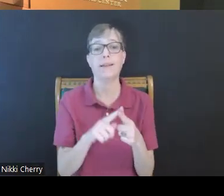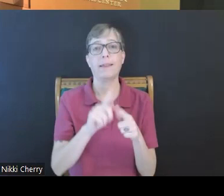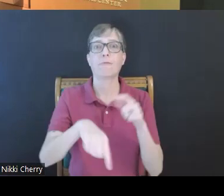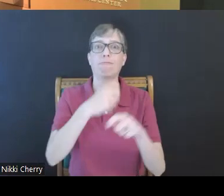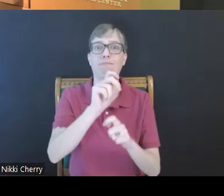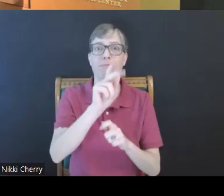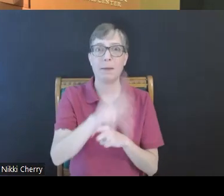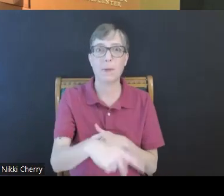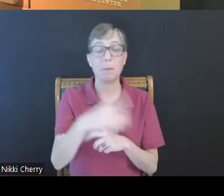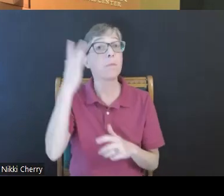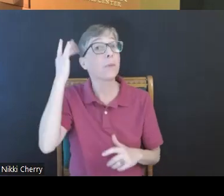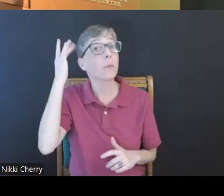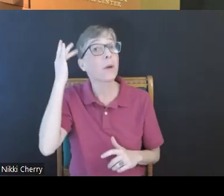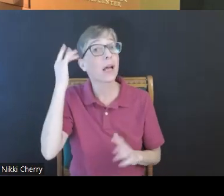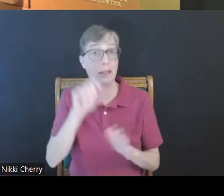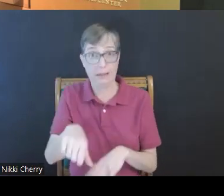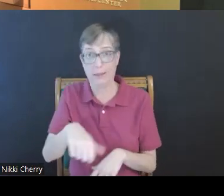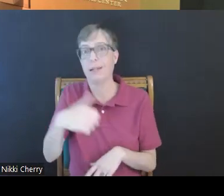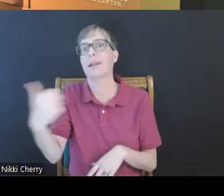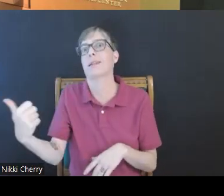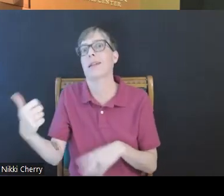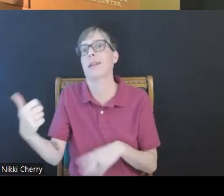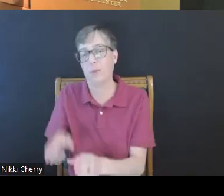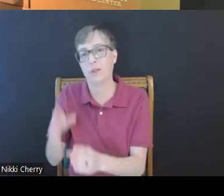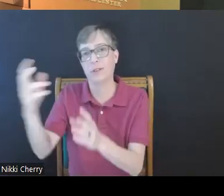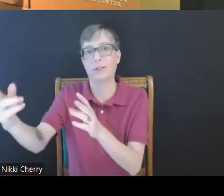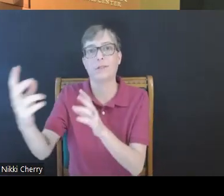up in about 10 minutes and you need to go to the bathroom and get a cup of coffee and maybe write a